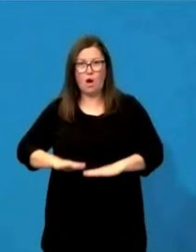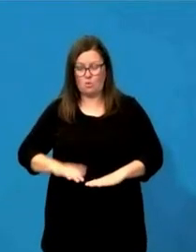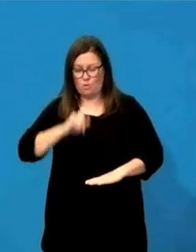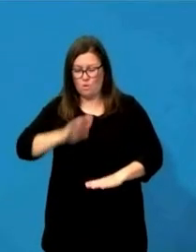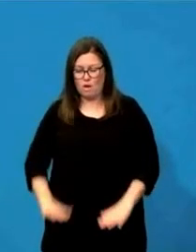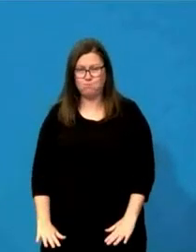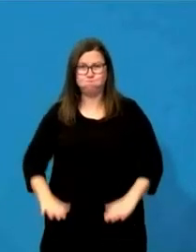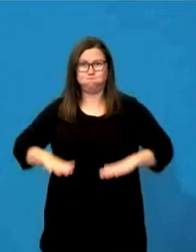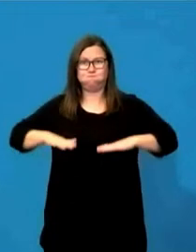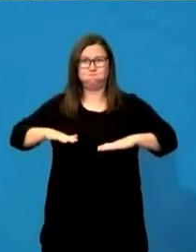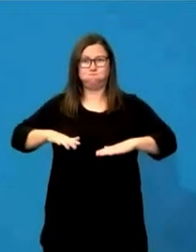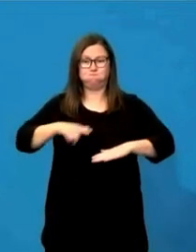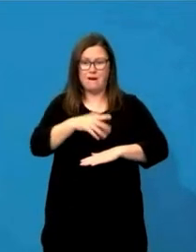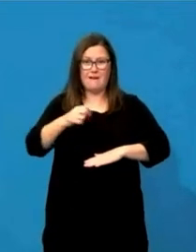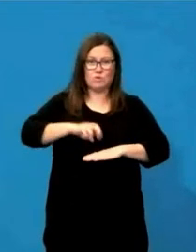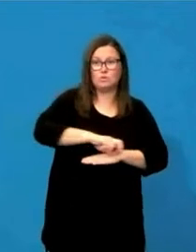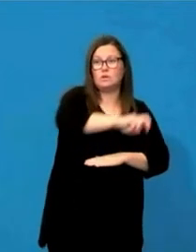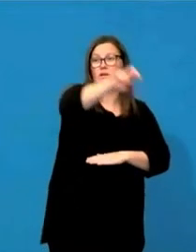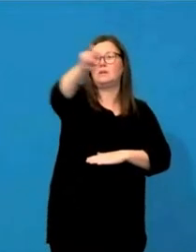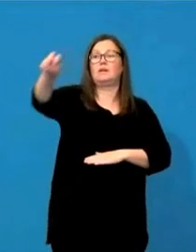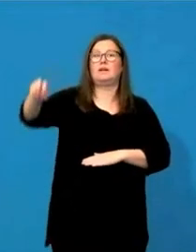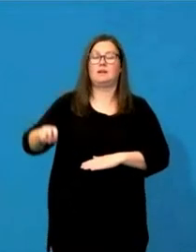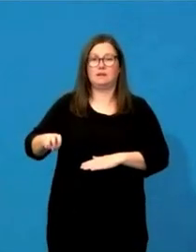And how often does it flood in Fitzroy Crossing?